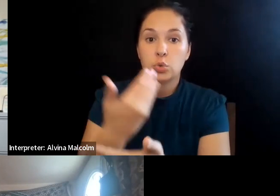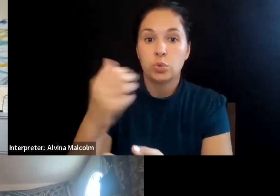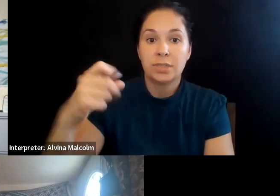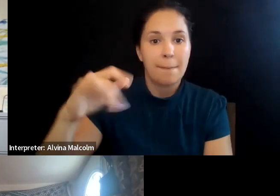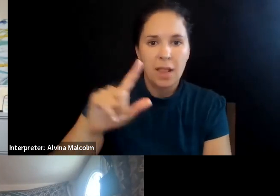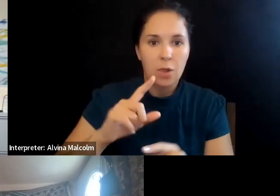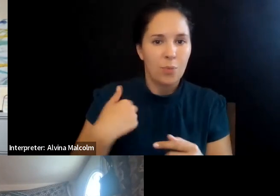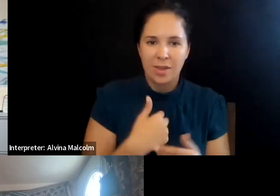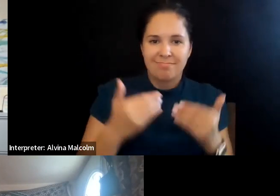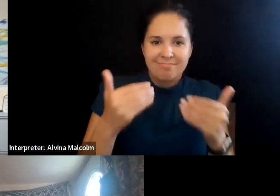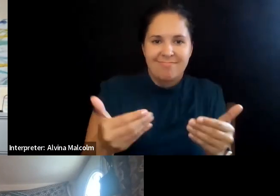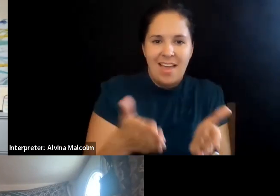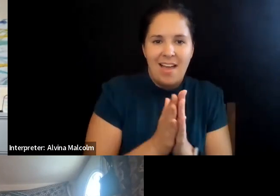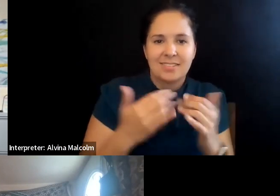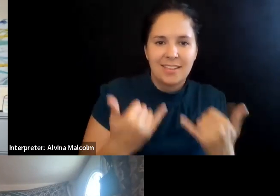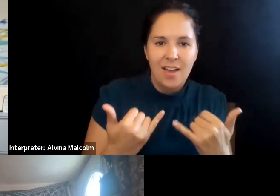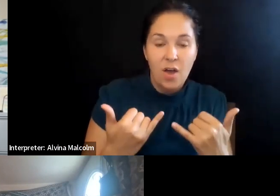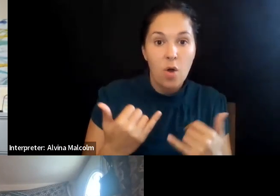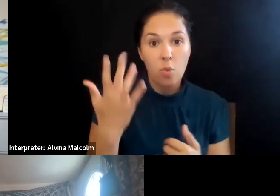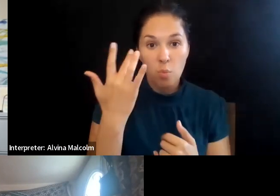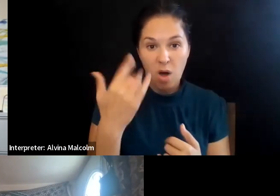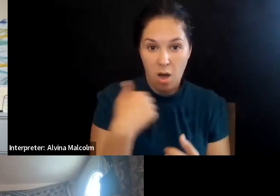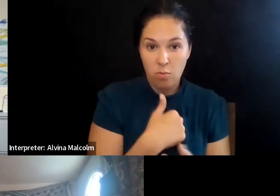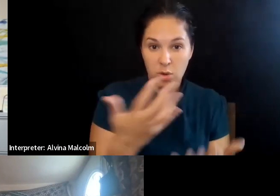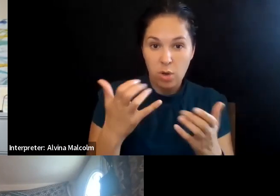this new SPIL. We're not going to wait